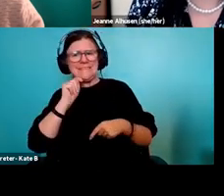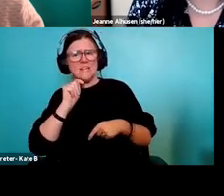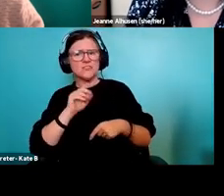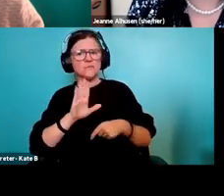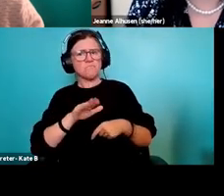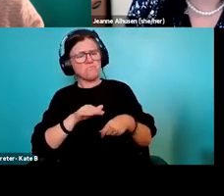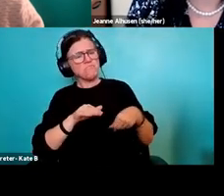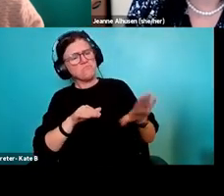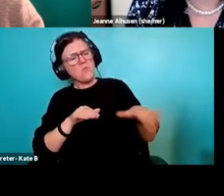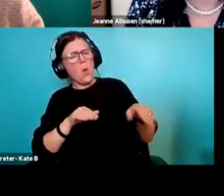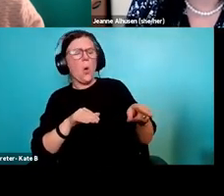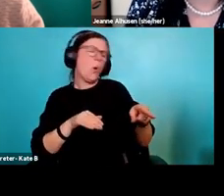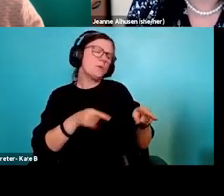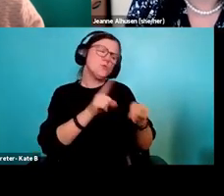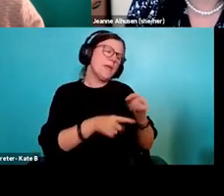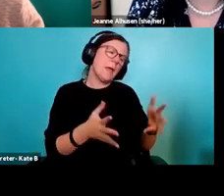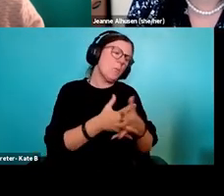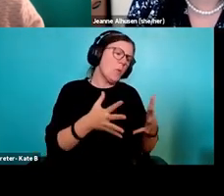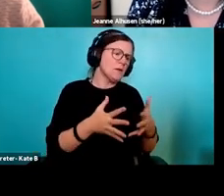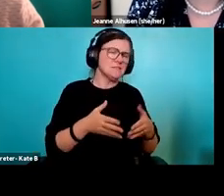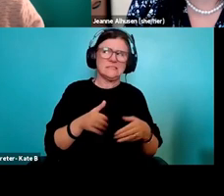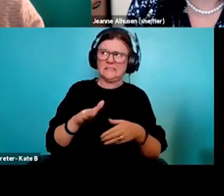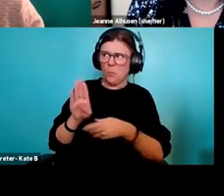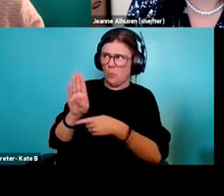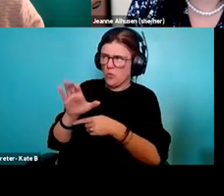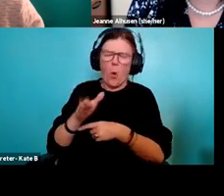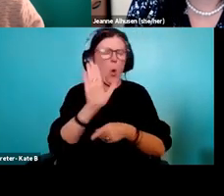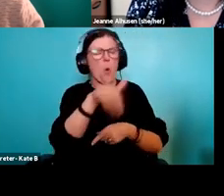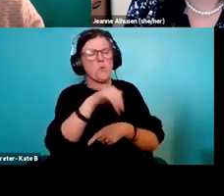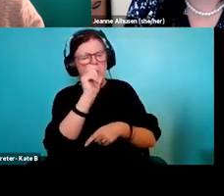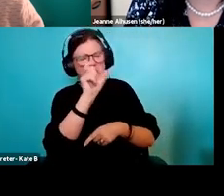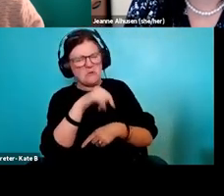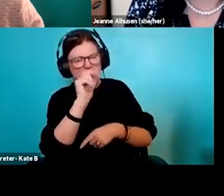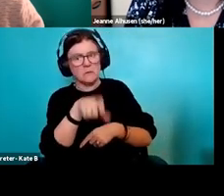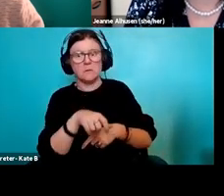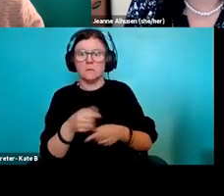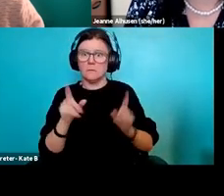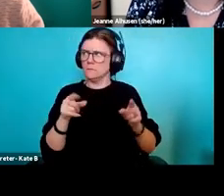healthcare providers to inquire about contraception. I believe yesterday Jennifer mentioned that